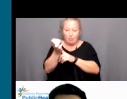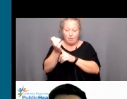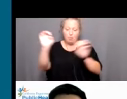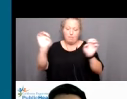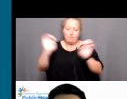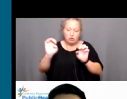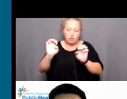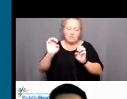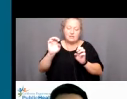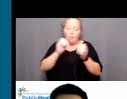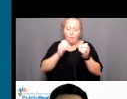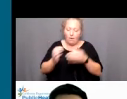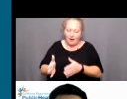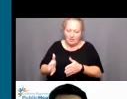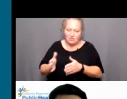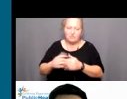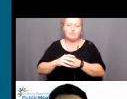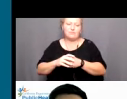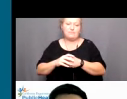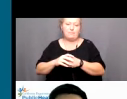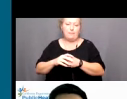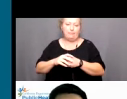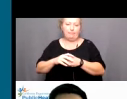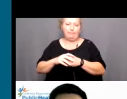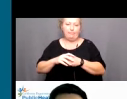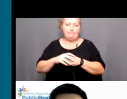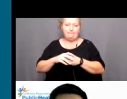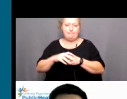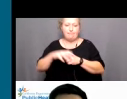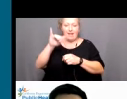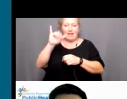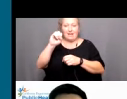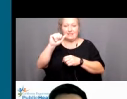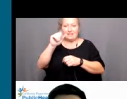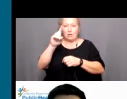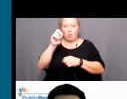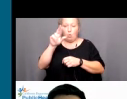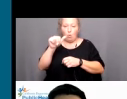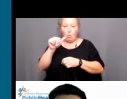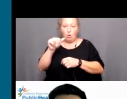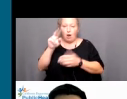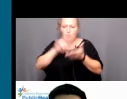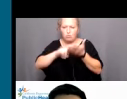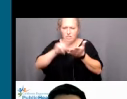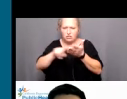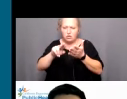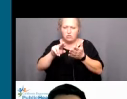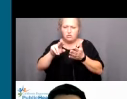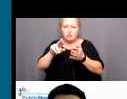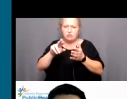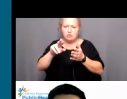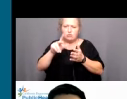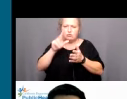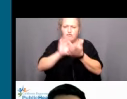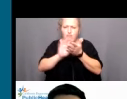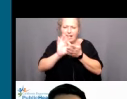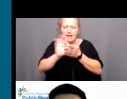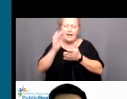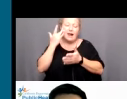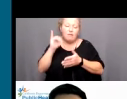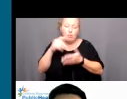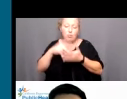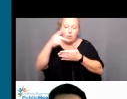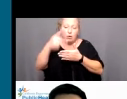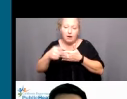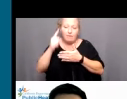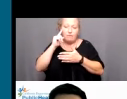Isadora is a research associate with tracking California program of the public Health Institute.